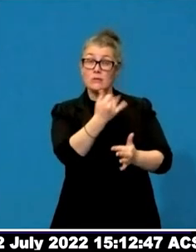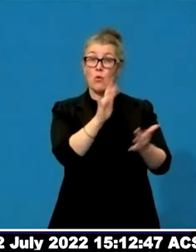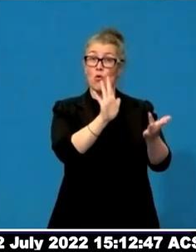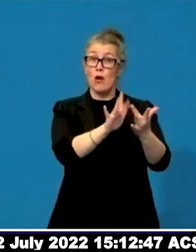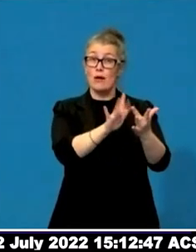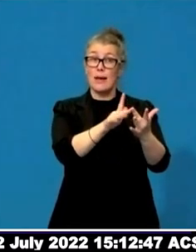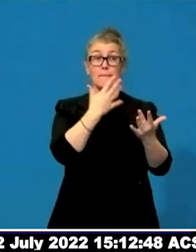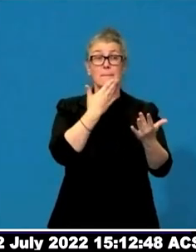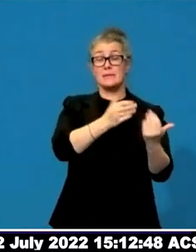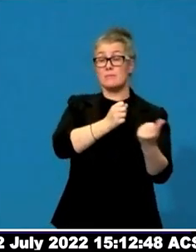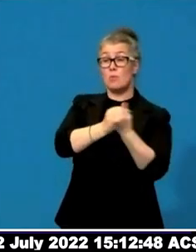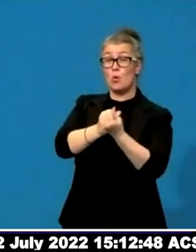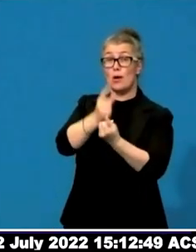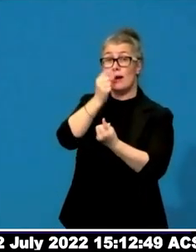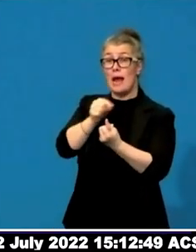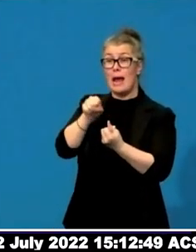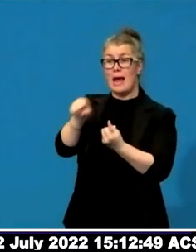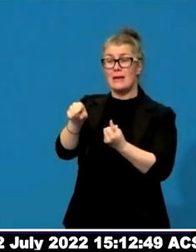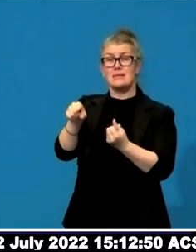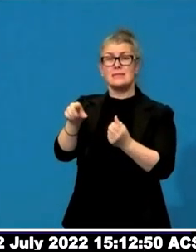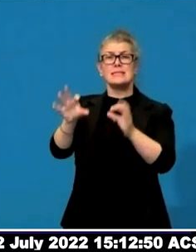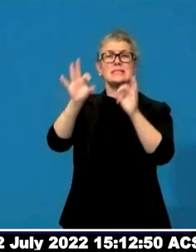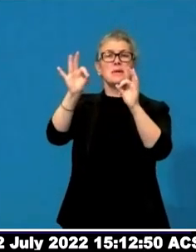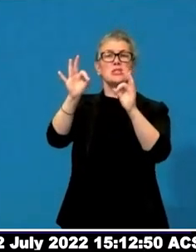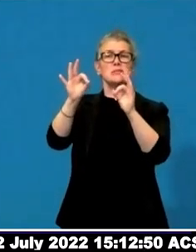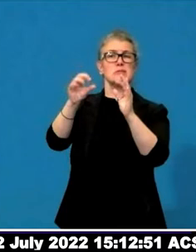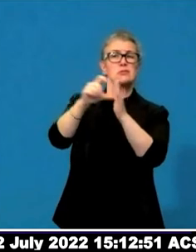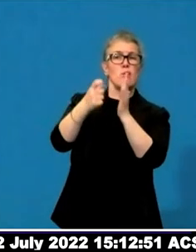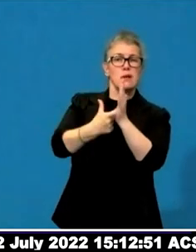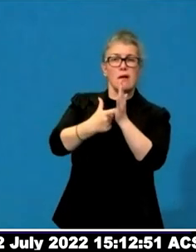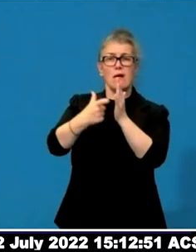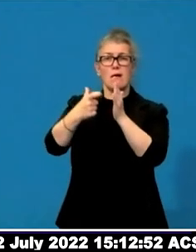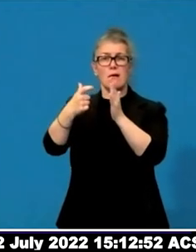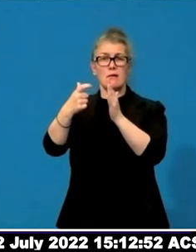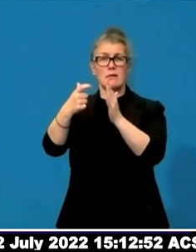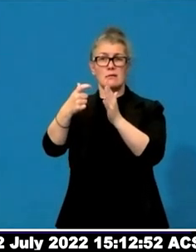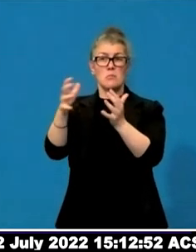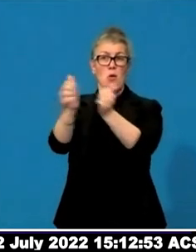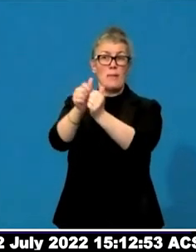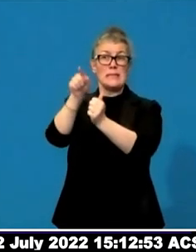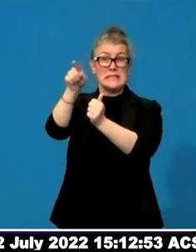"can we get them some kind of specialist appointment in Cairns so they can come down and get their OT assessment done",